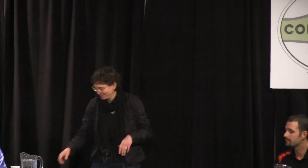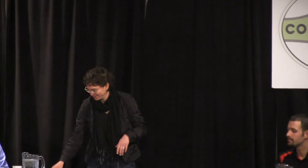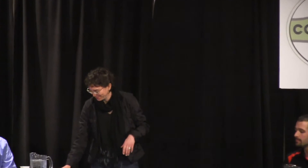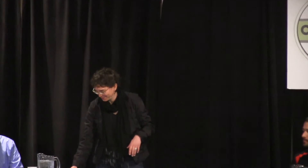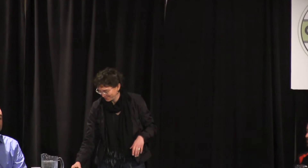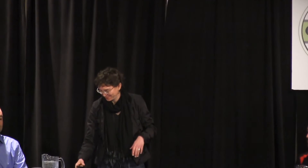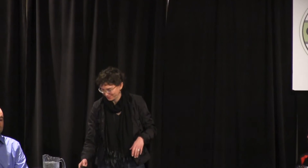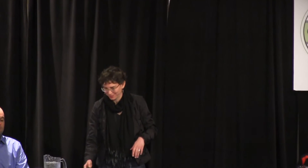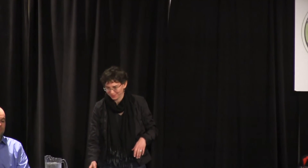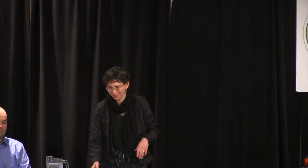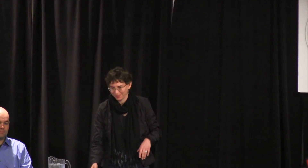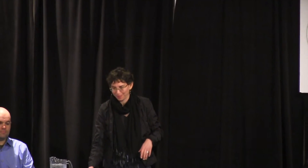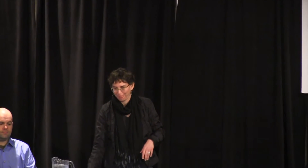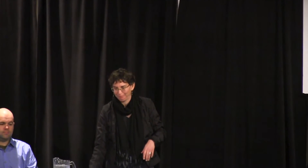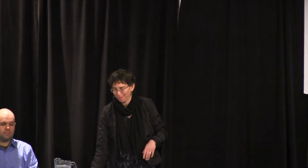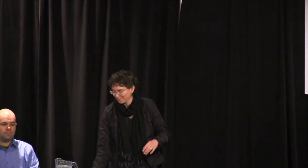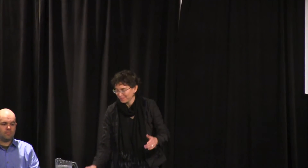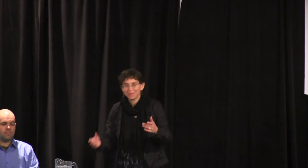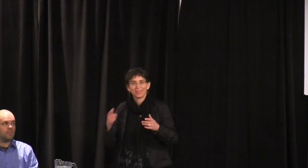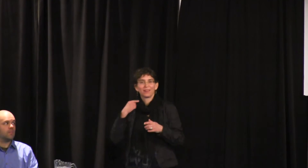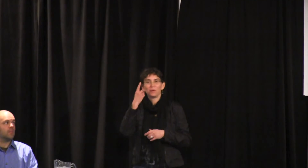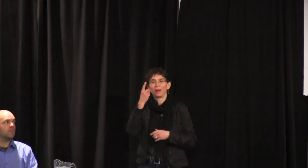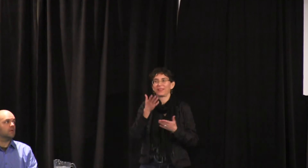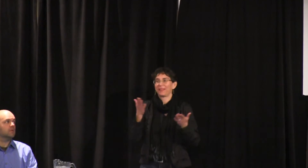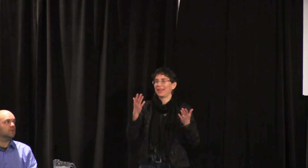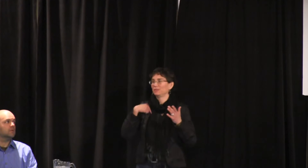for all introducing yourself. Yourselves.